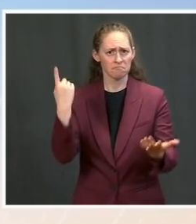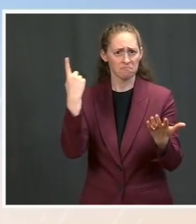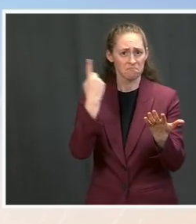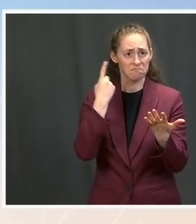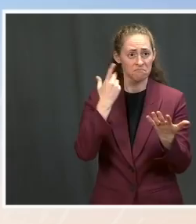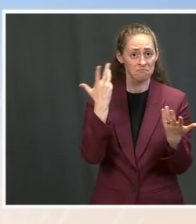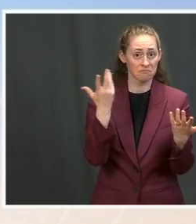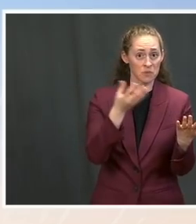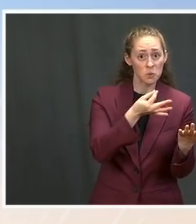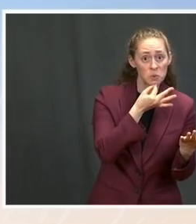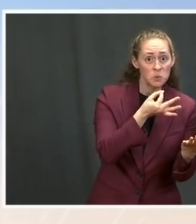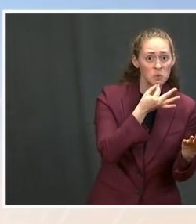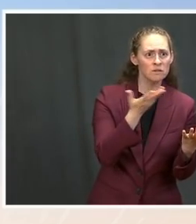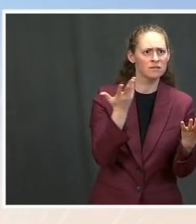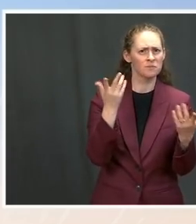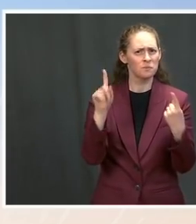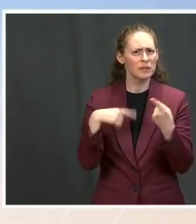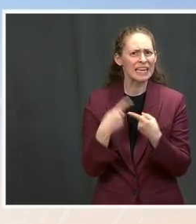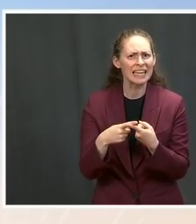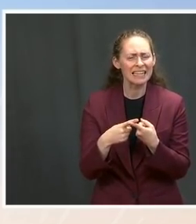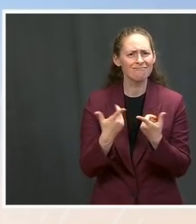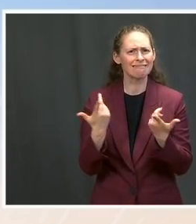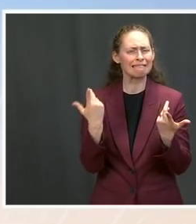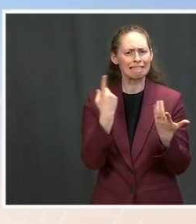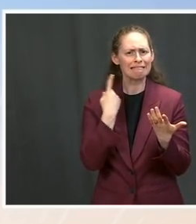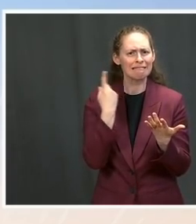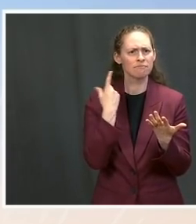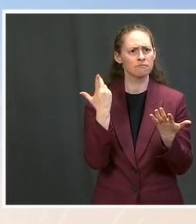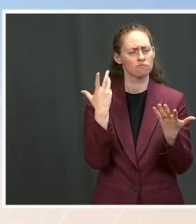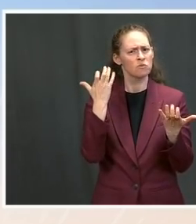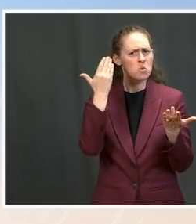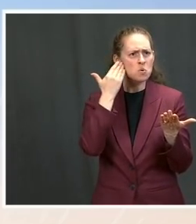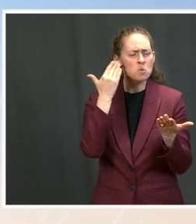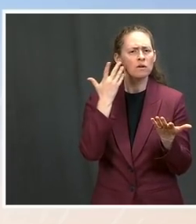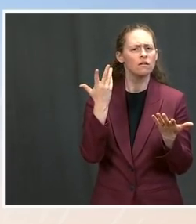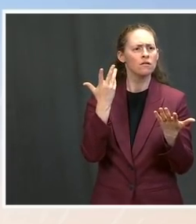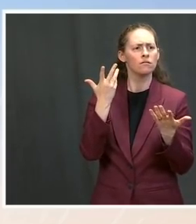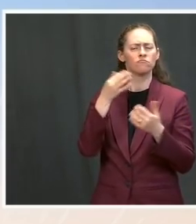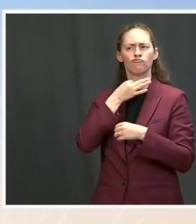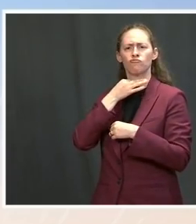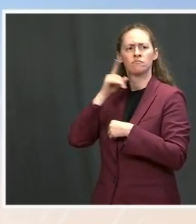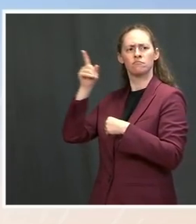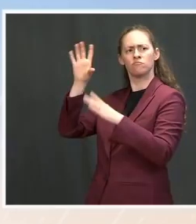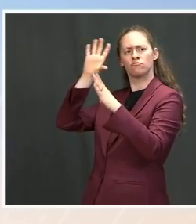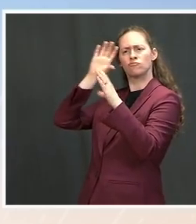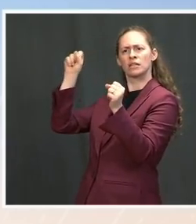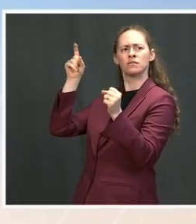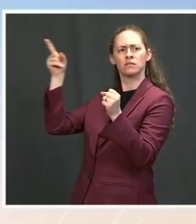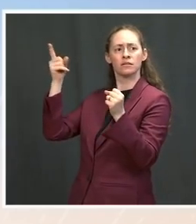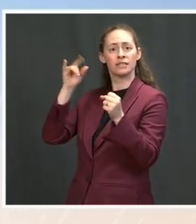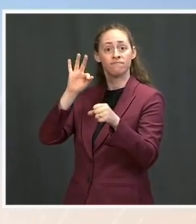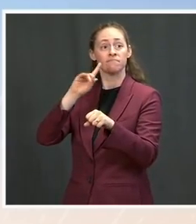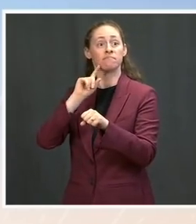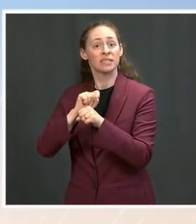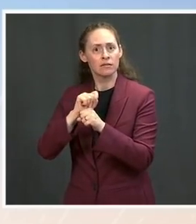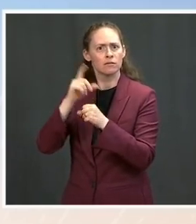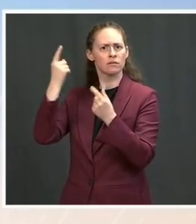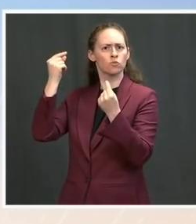what the administration is doing to prepare so that those kids can get the shots right away? Ms. Psaki: Sure.